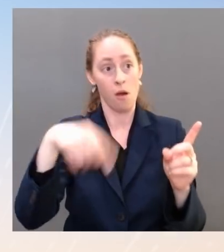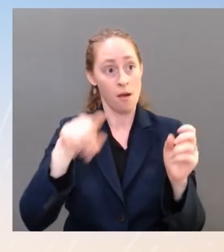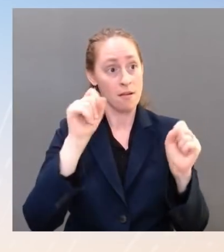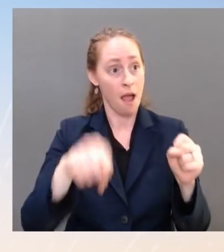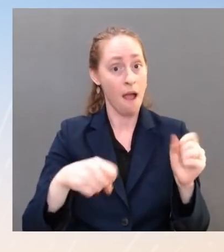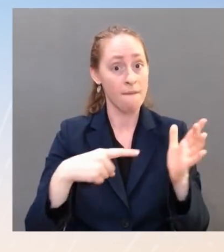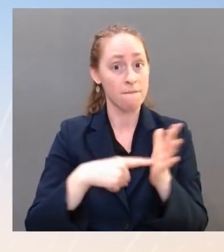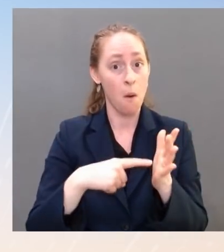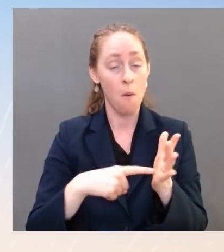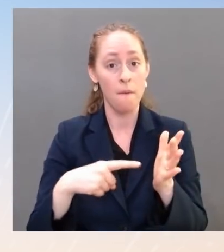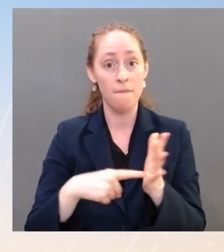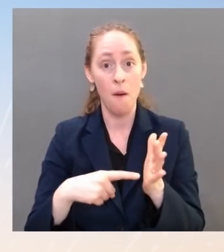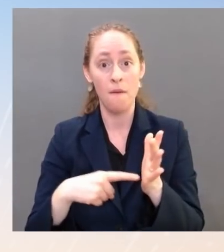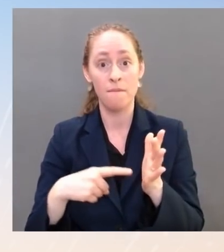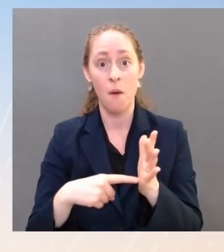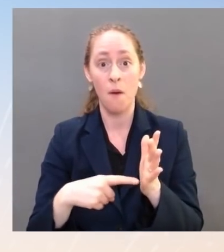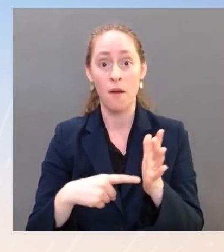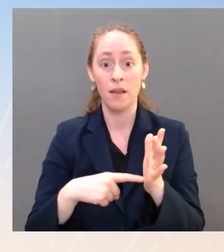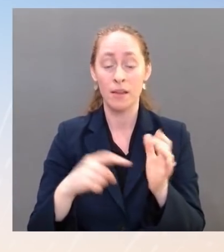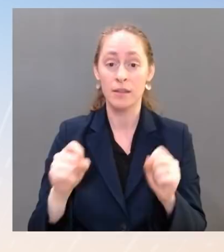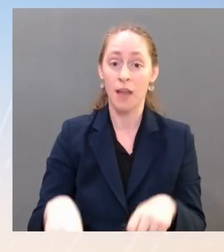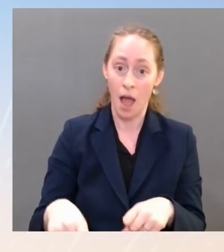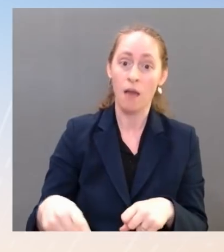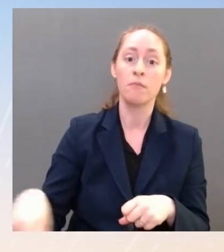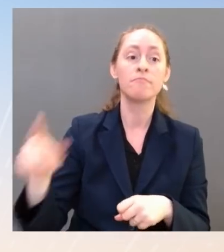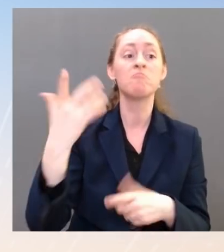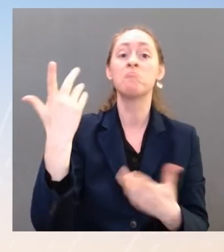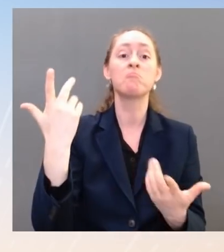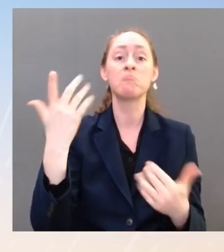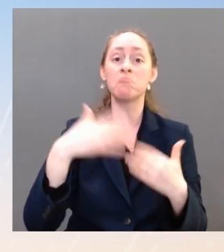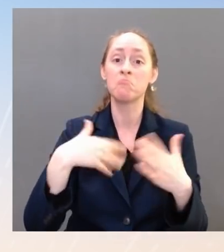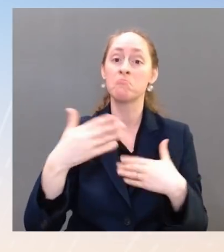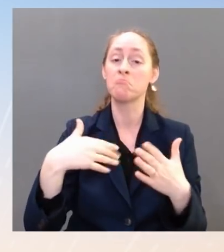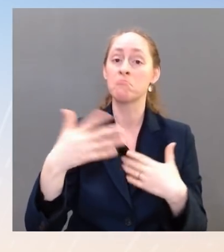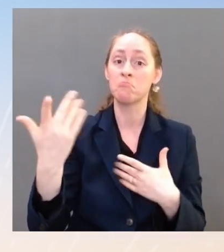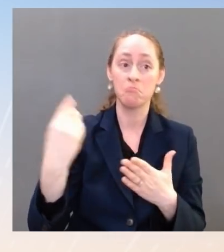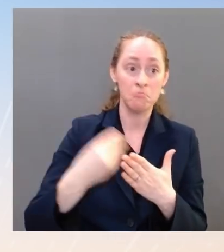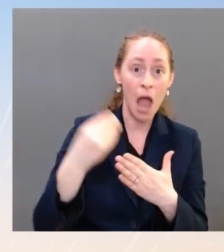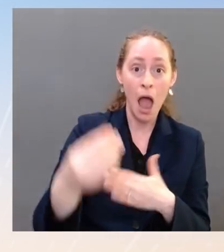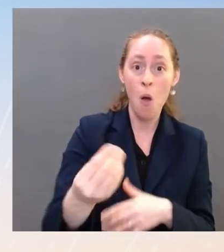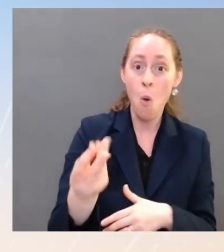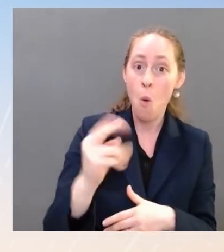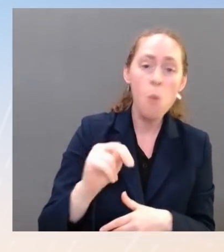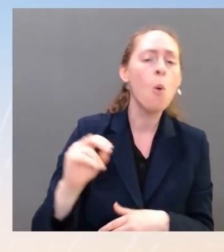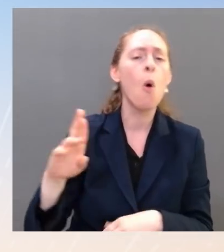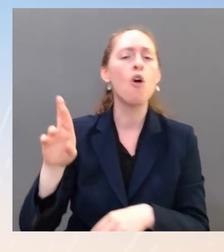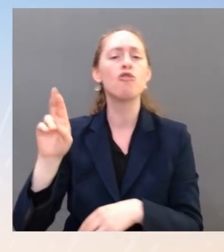for millions more families, but will help to reduce price pressures in housing and rental as well.